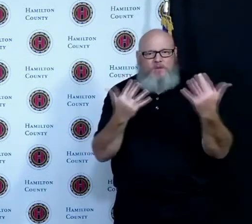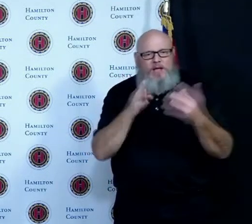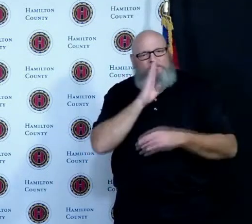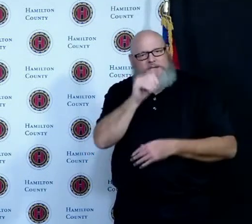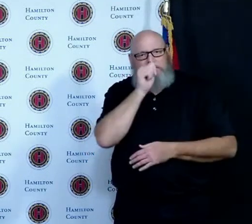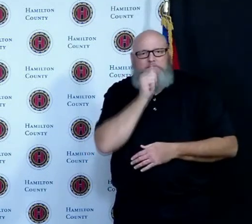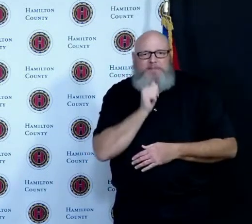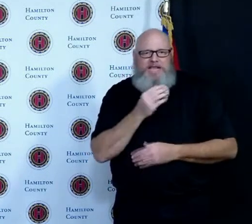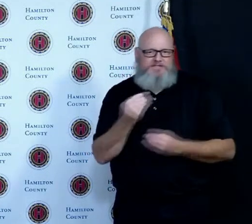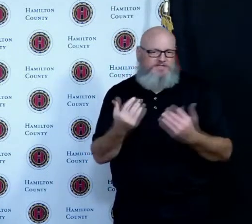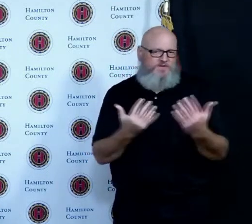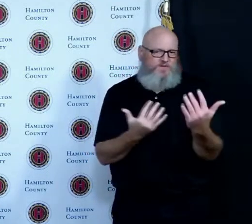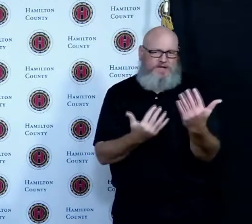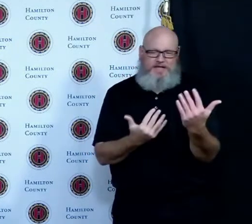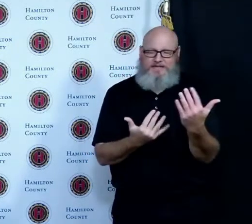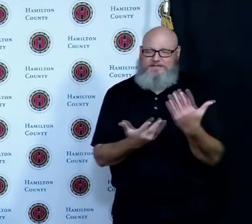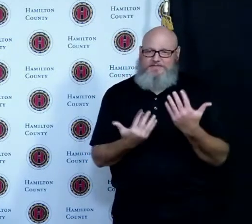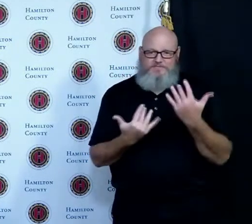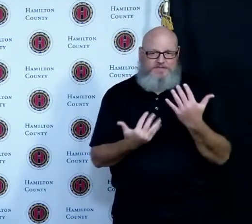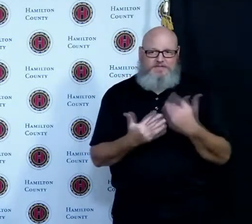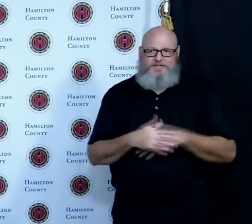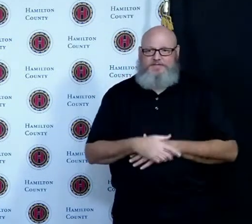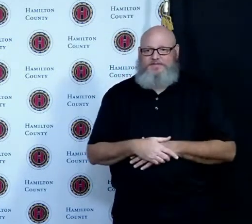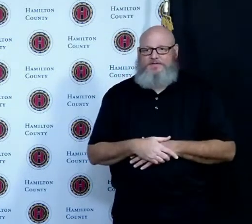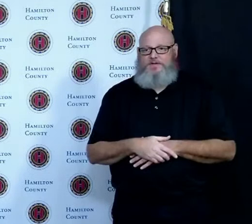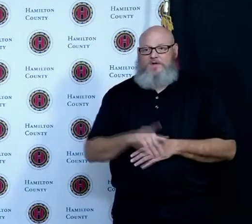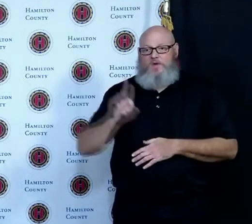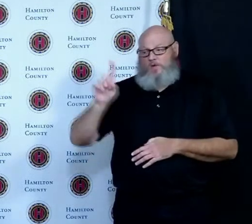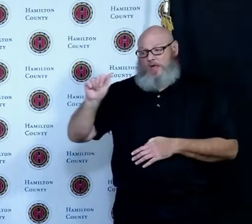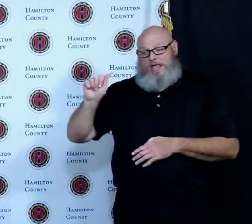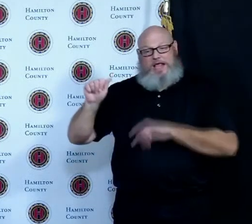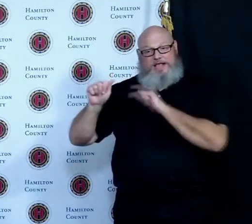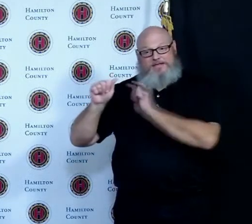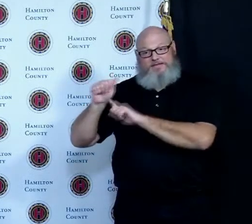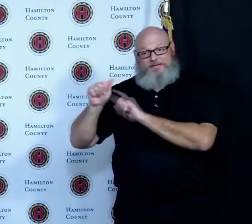or because they are serving us as a population to help keep us healthy and safe